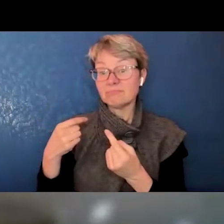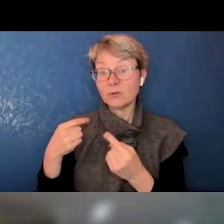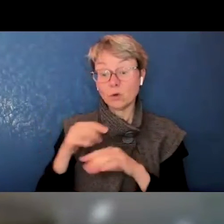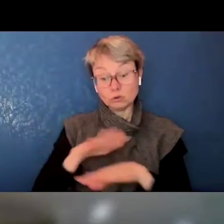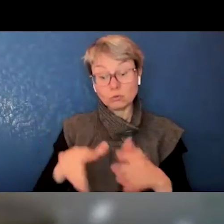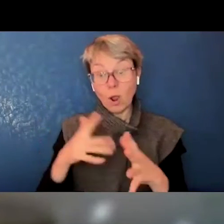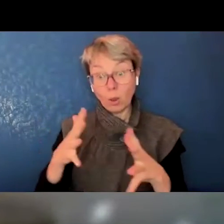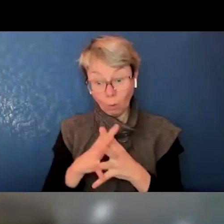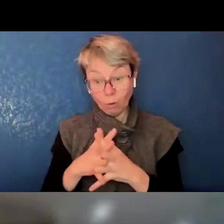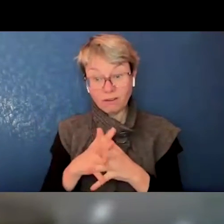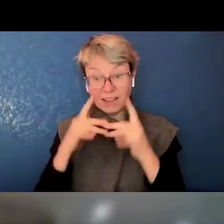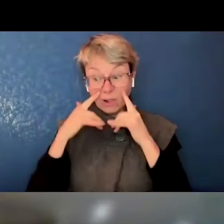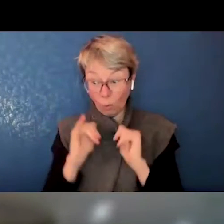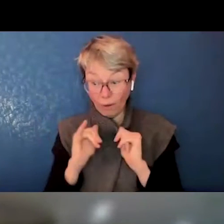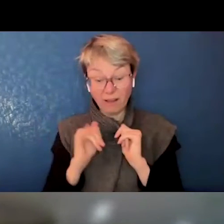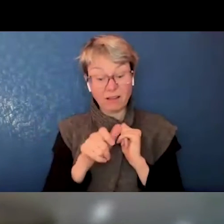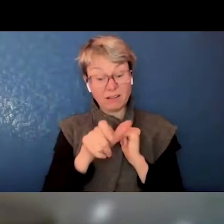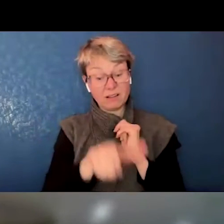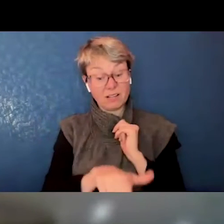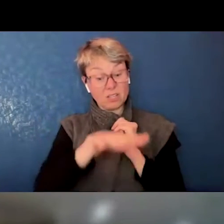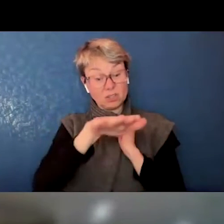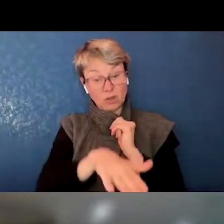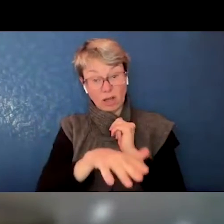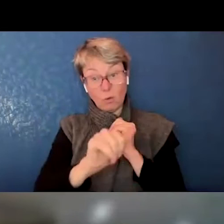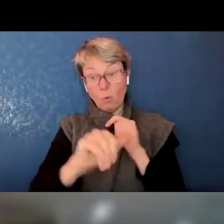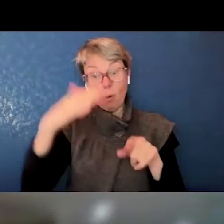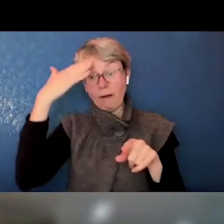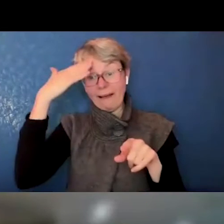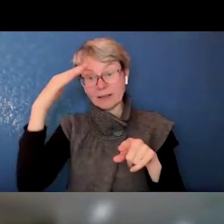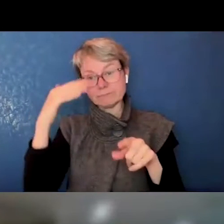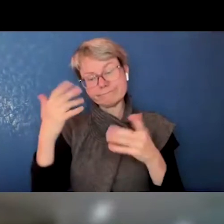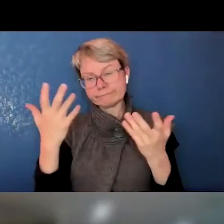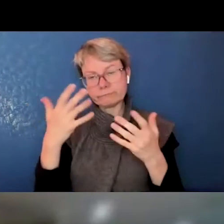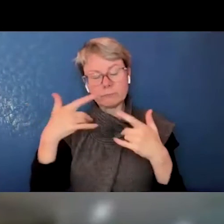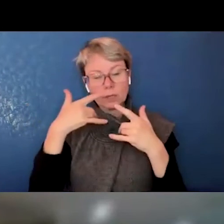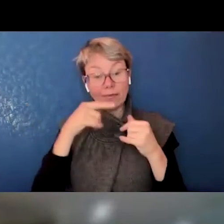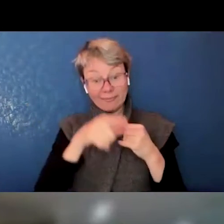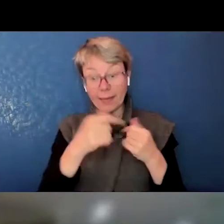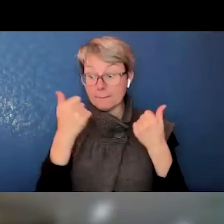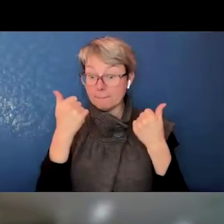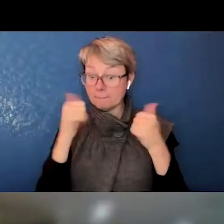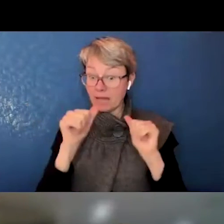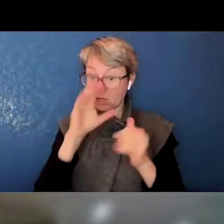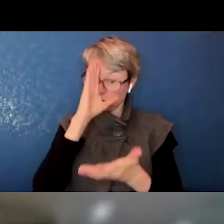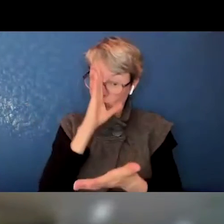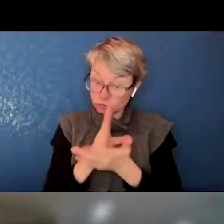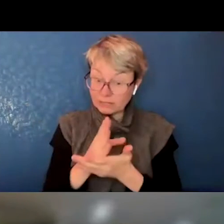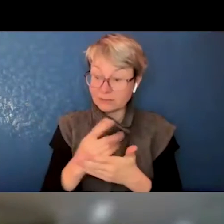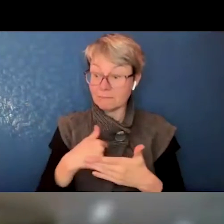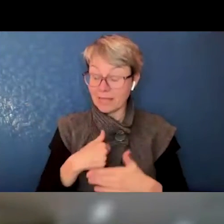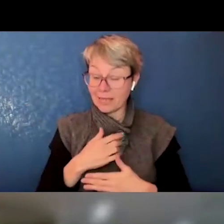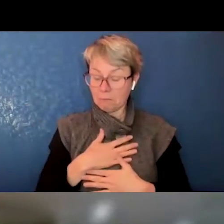to get that trust in from an adult or a lawyer and in to clients like that who are in custody